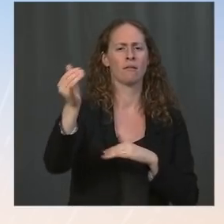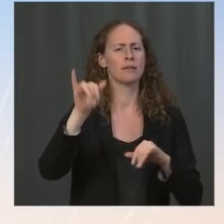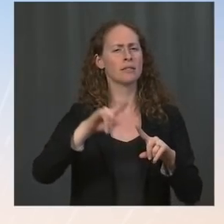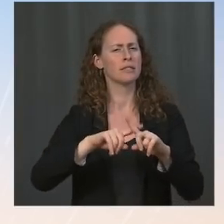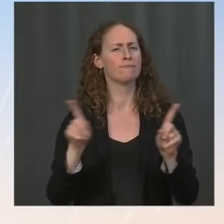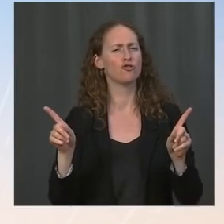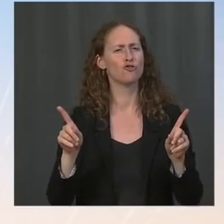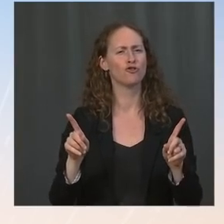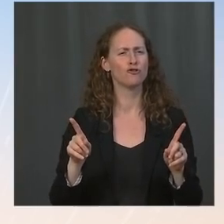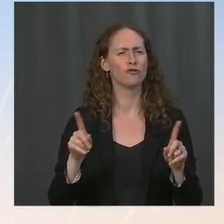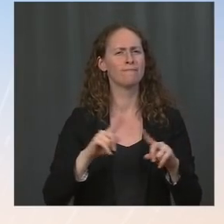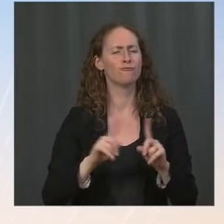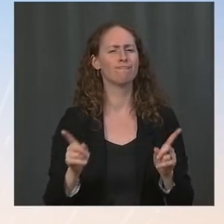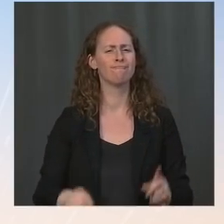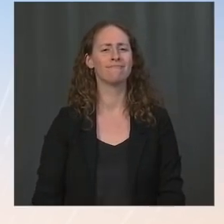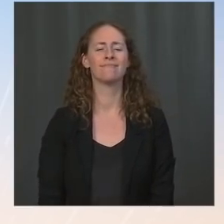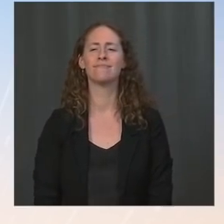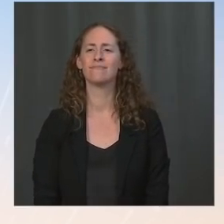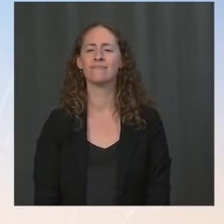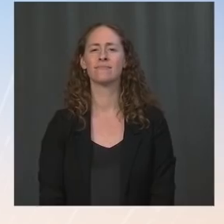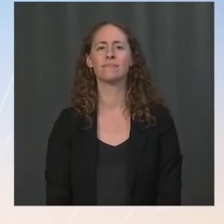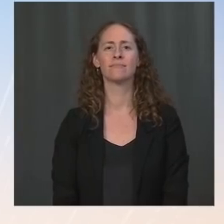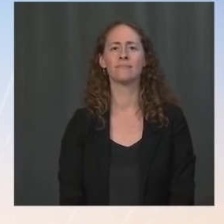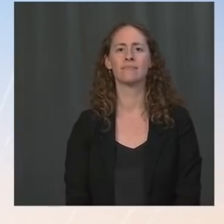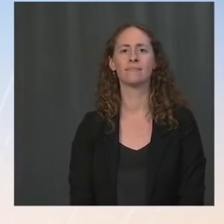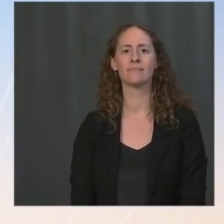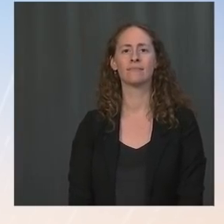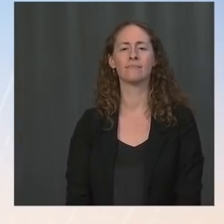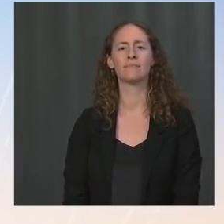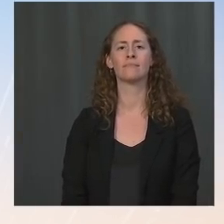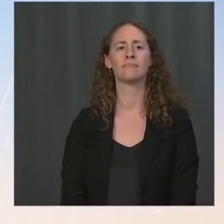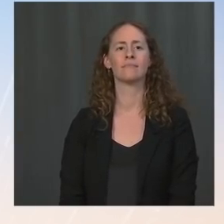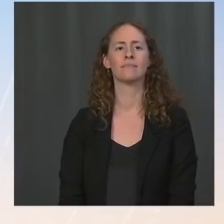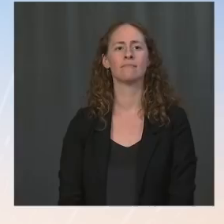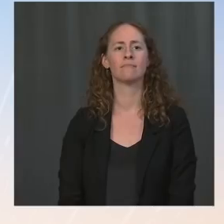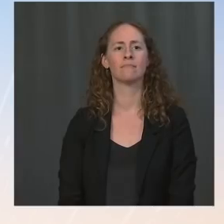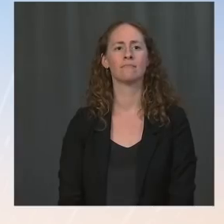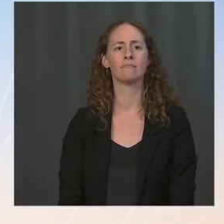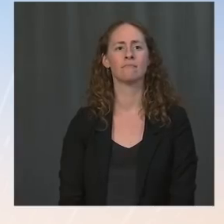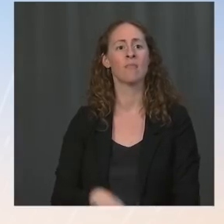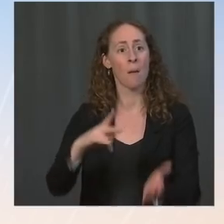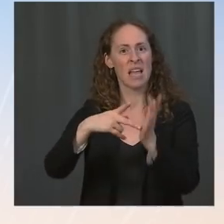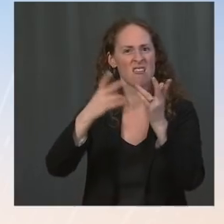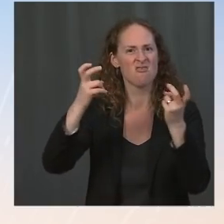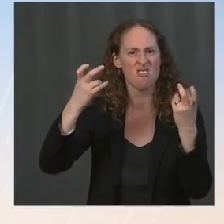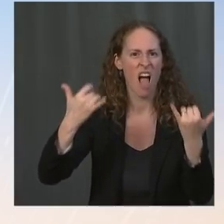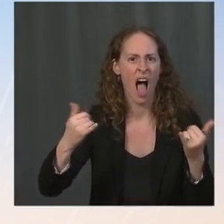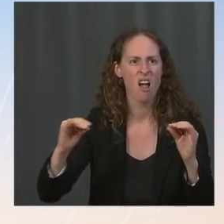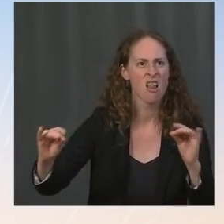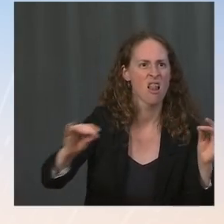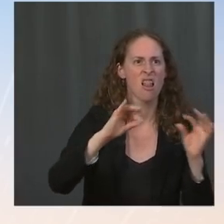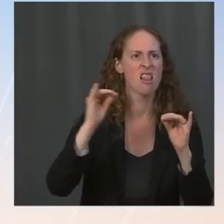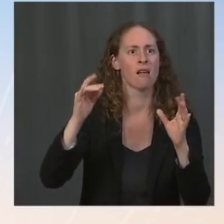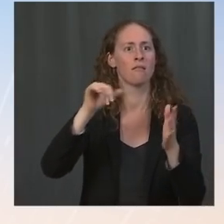The Press: So it's a prudential, on-the-ground decision, rather than a general massive list? Ms. Psaki: Absolutely. Thank you, everyone.